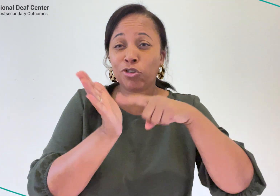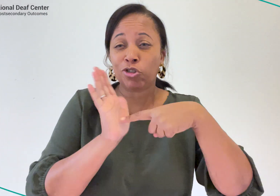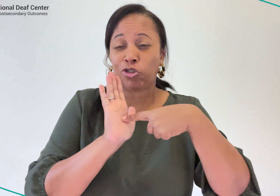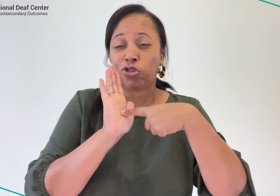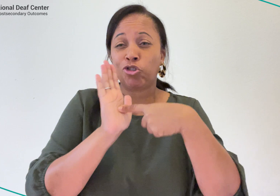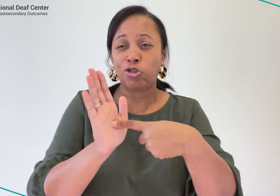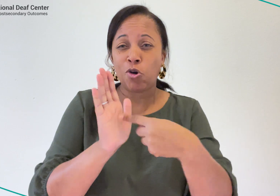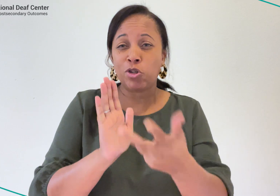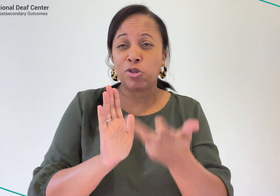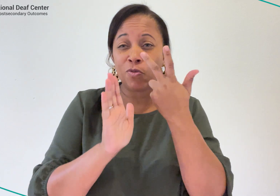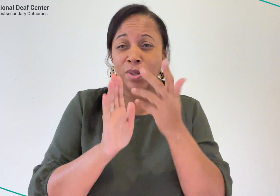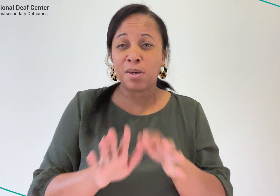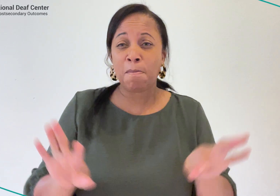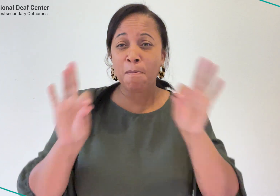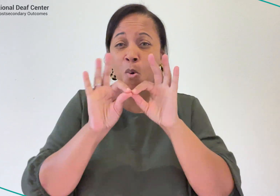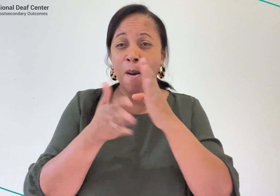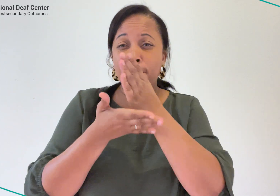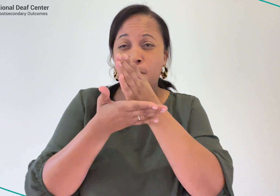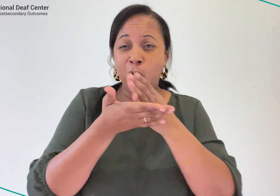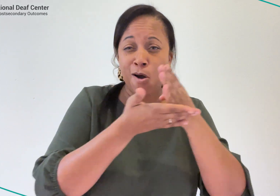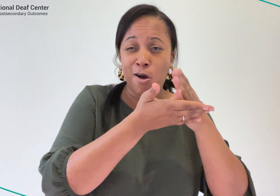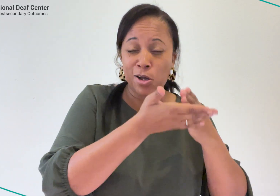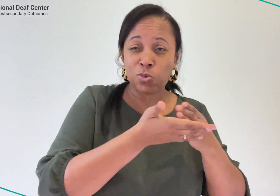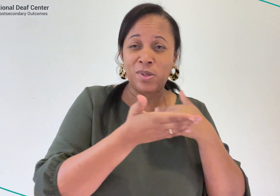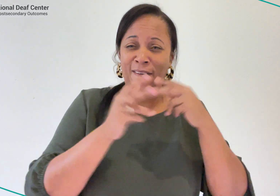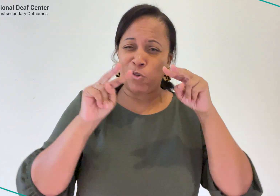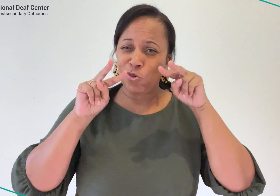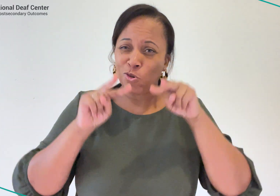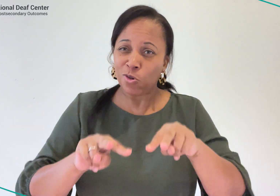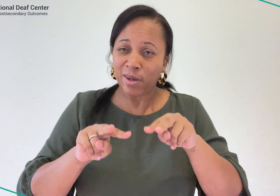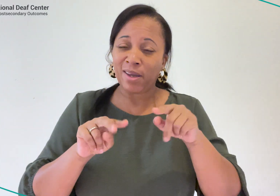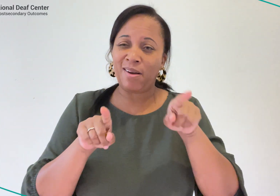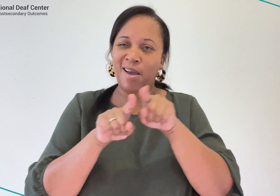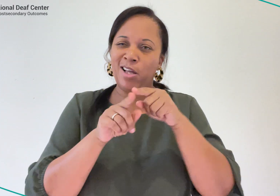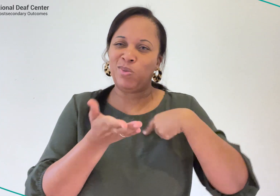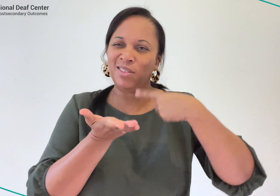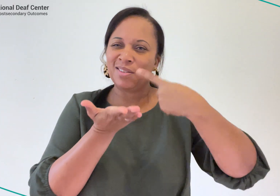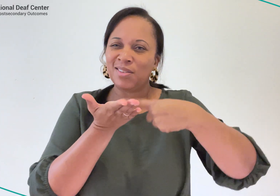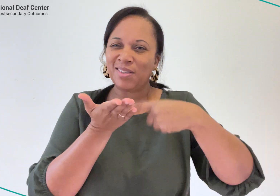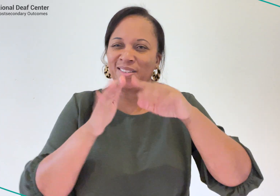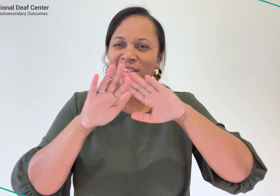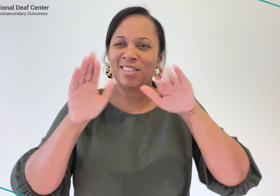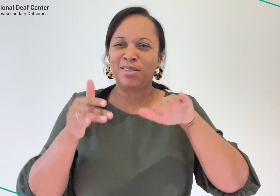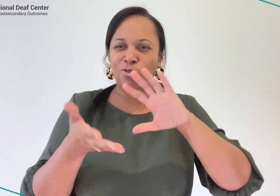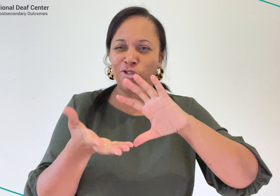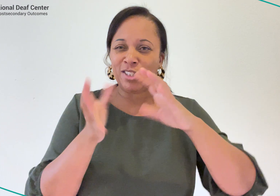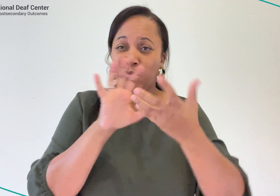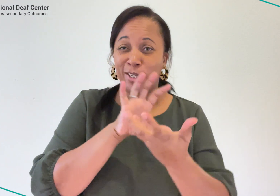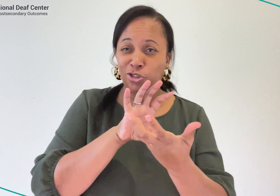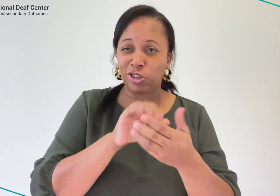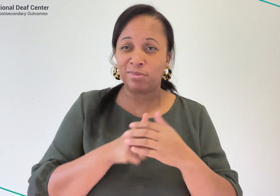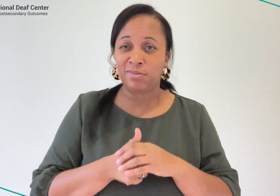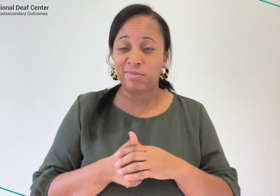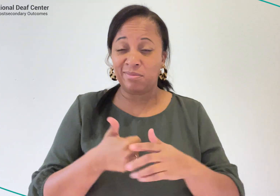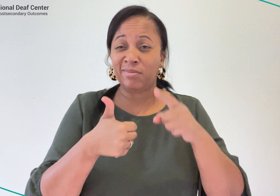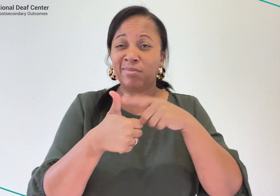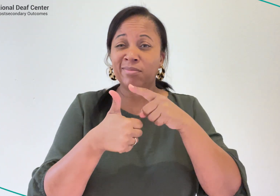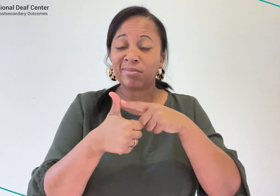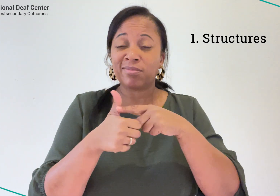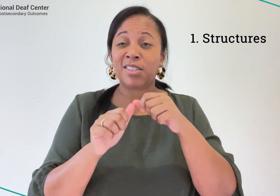System research shows three critical components that are important to address and systems transformation--